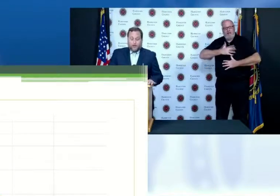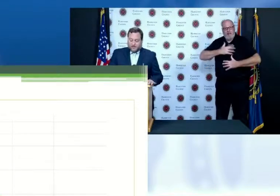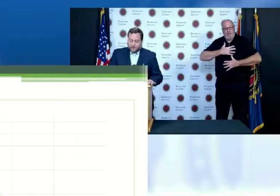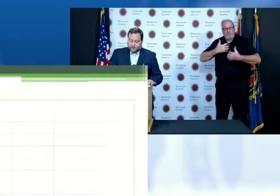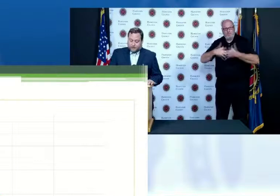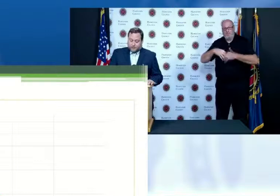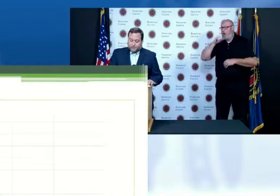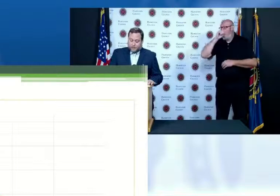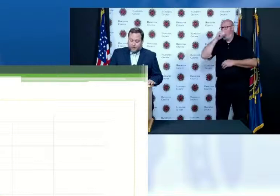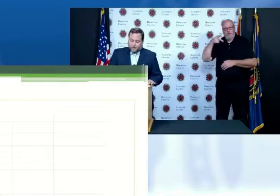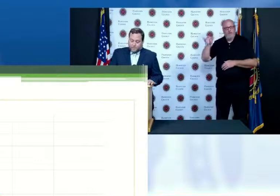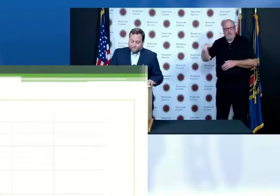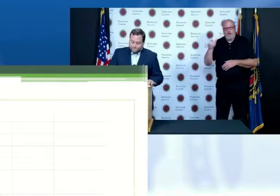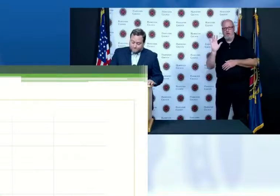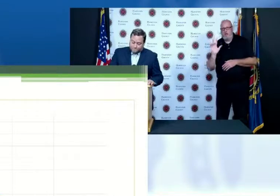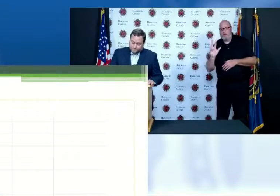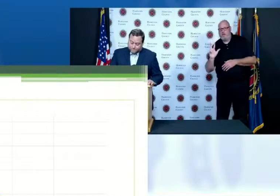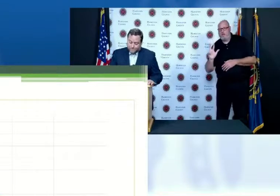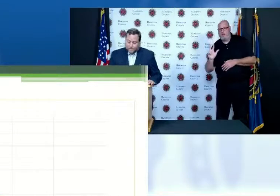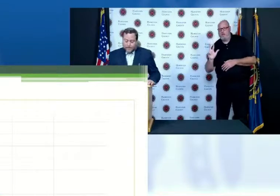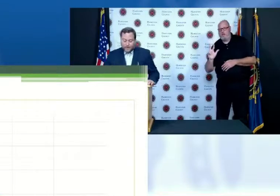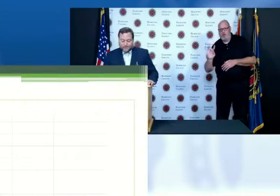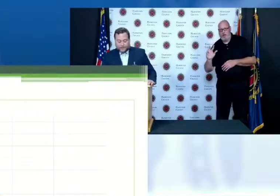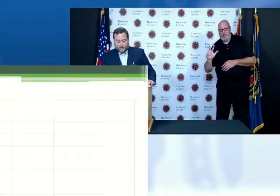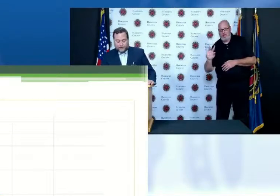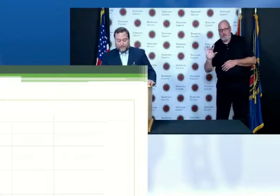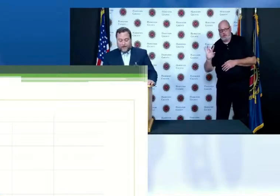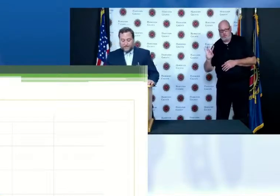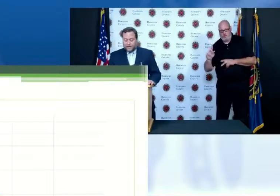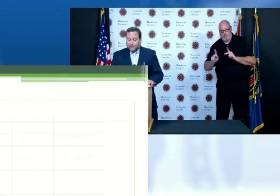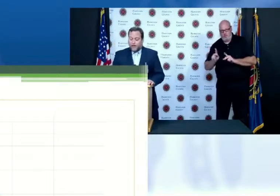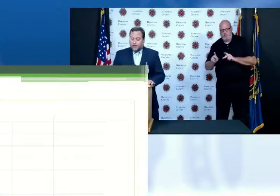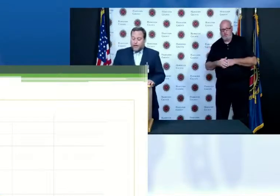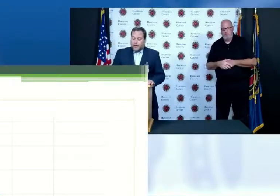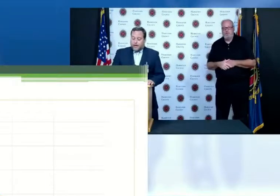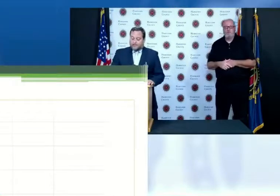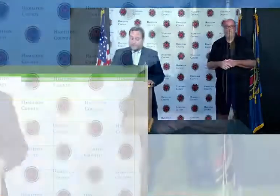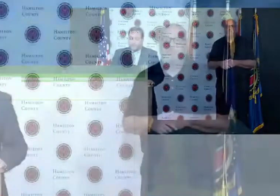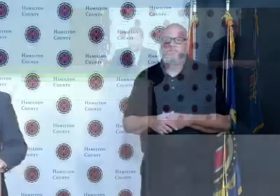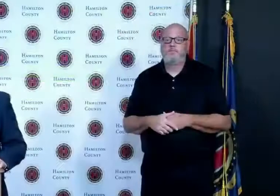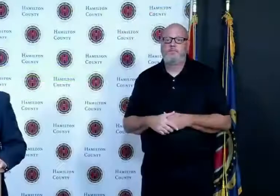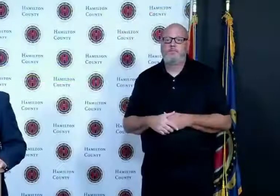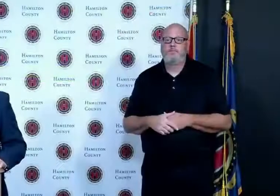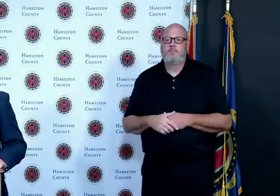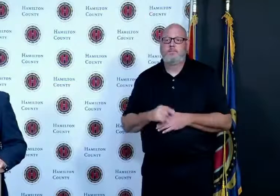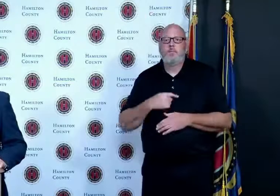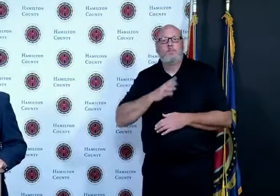is extremely important now shifting over to vaccine as a community as mentioned we have